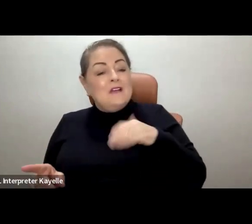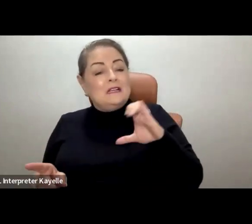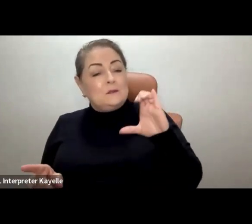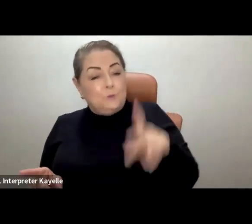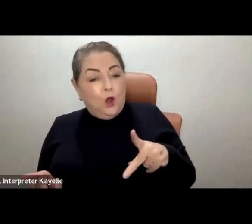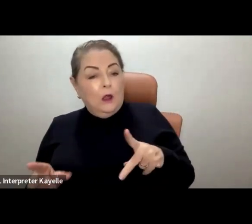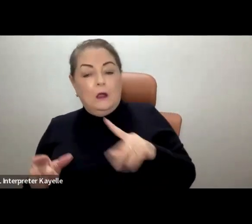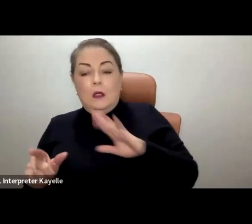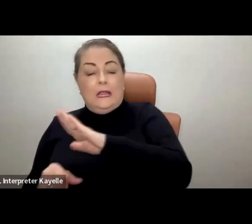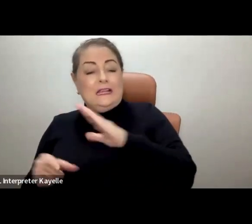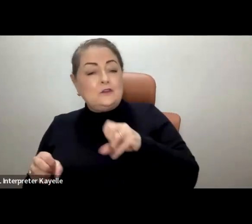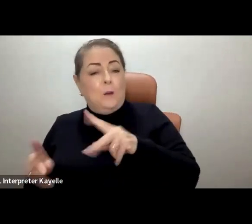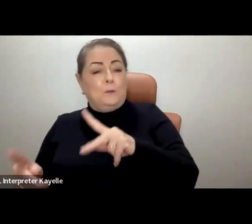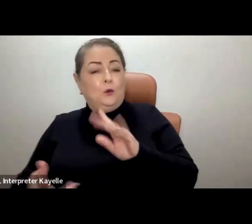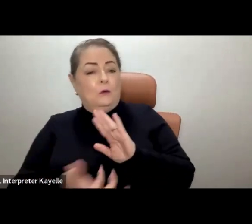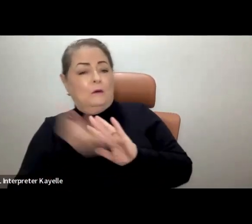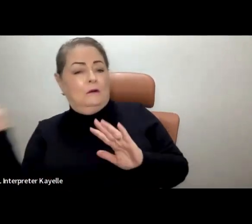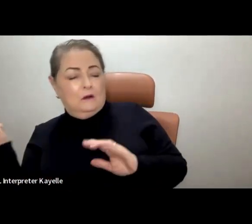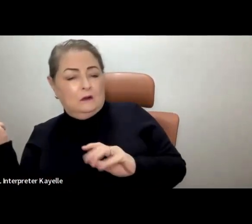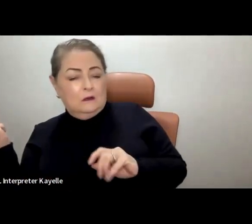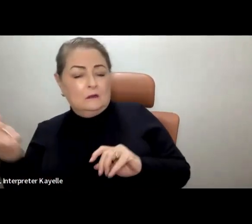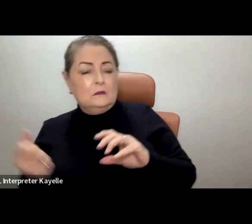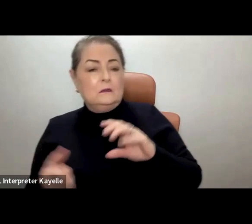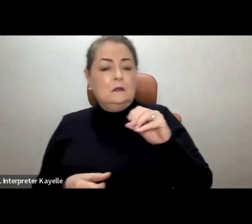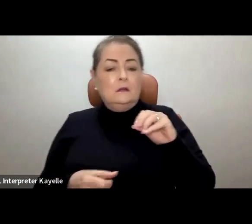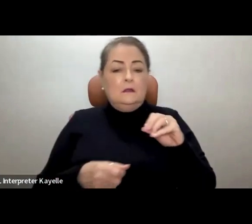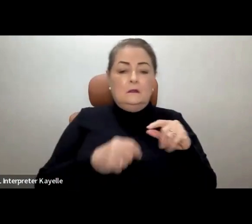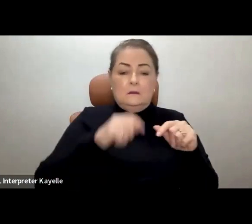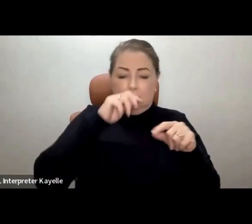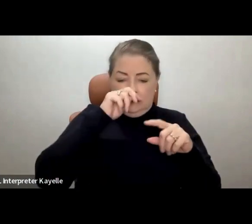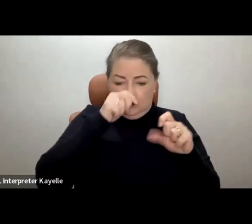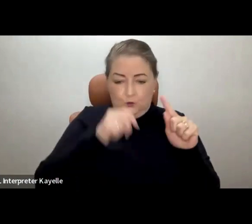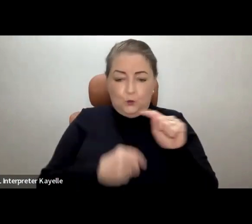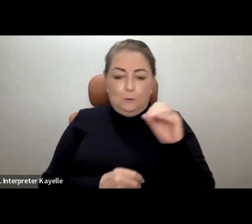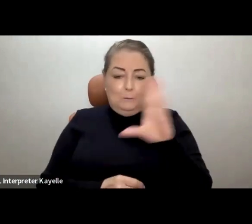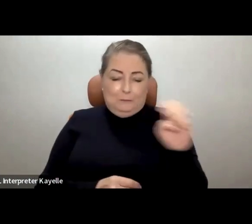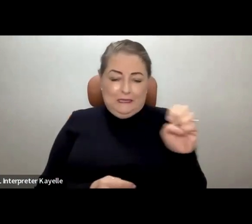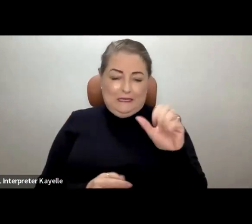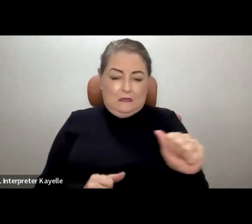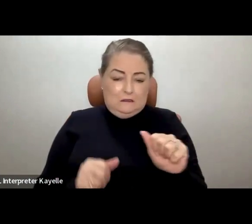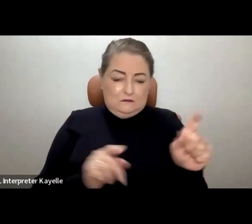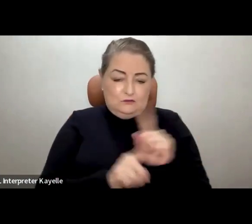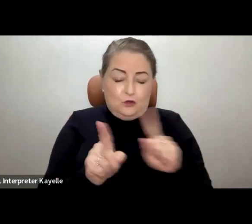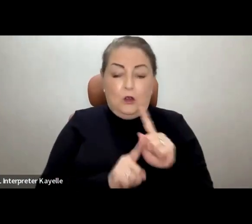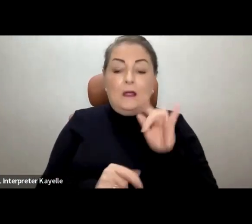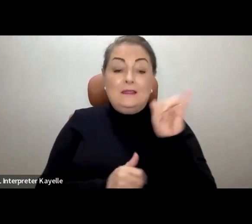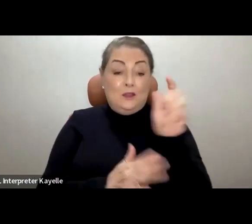chance and be a star. The writing to me, I'm a big